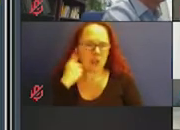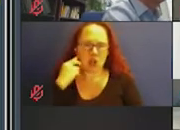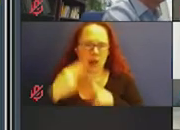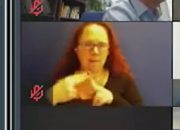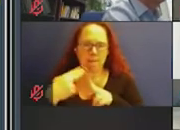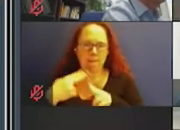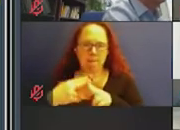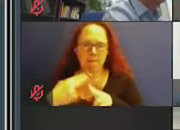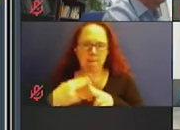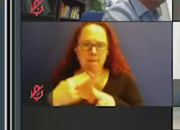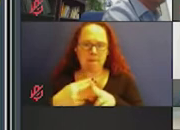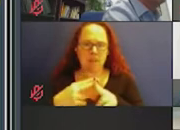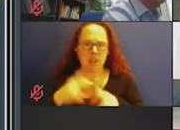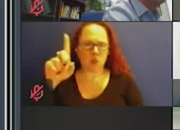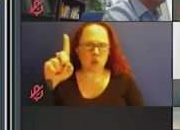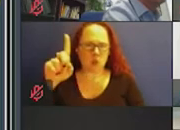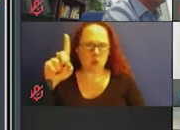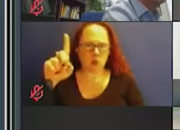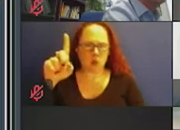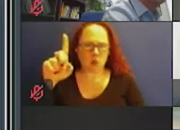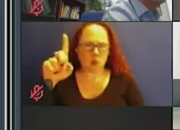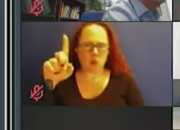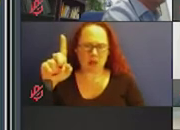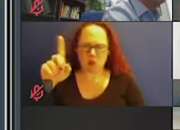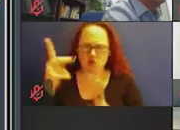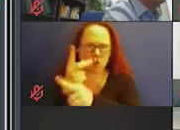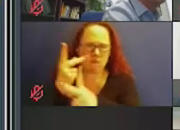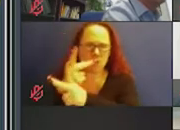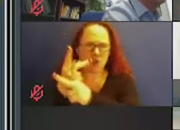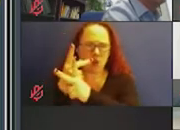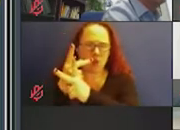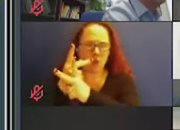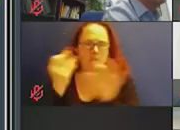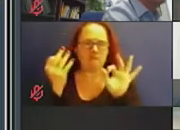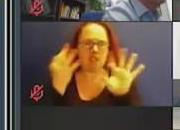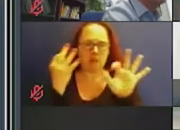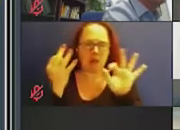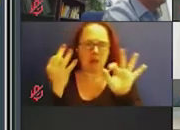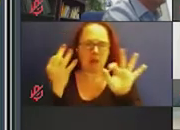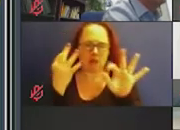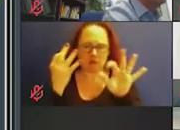We're going to take just a couple of seconds. While we try to figure the feedback, try to address the feedback.